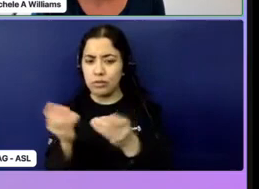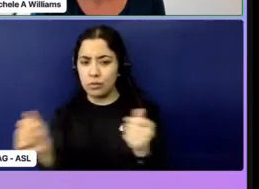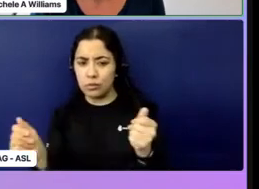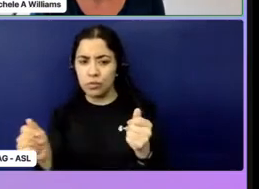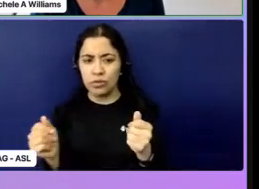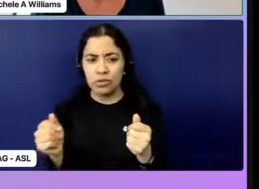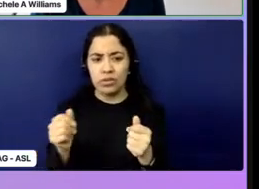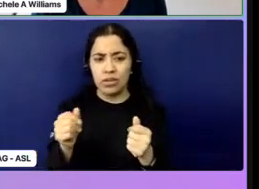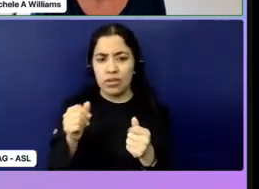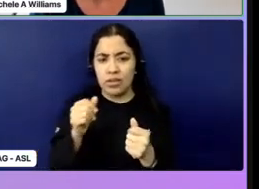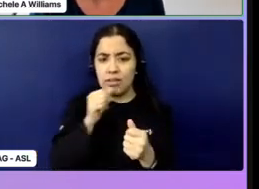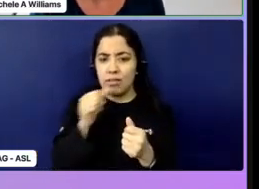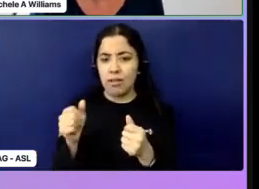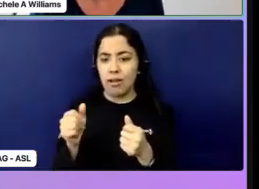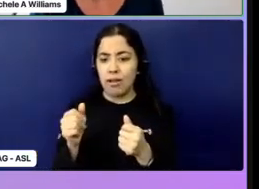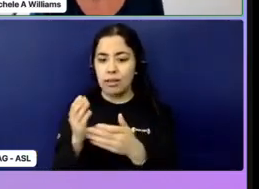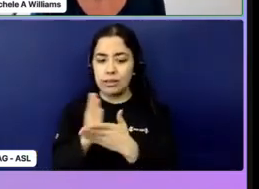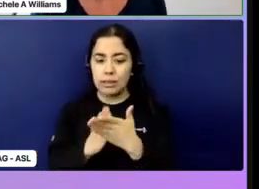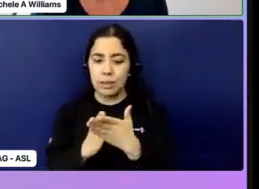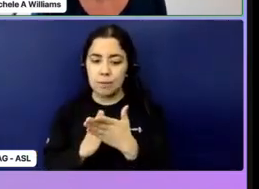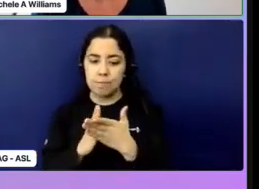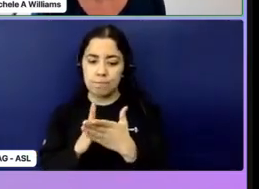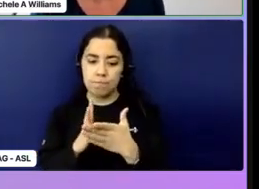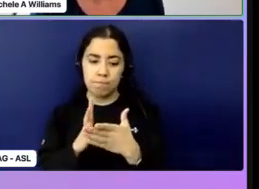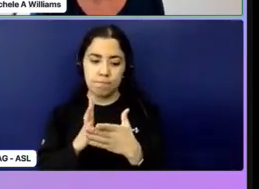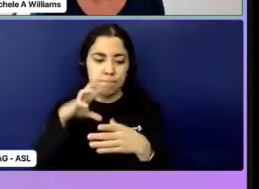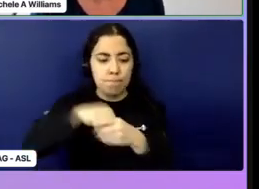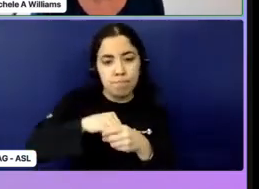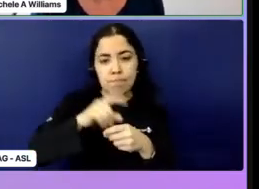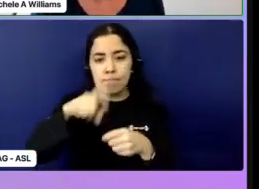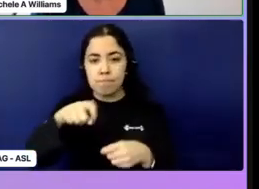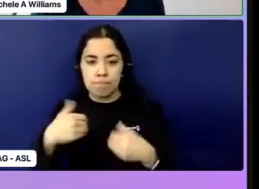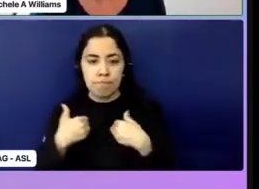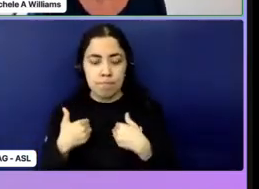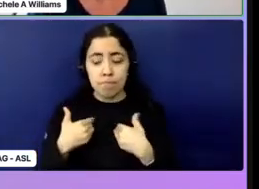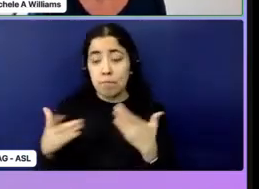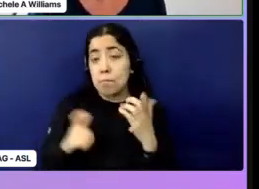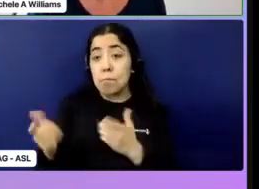you do have the right solution or the solution has some systemic attachments to it, you might find that people say